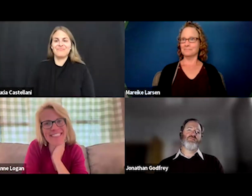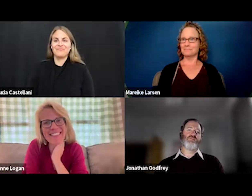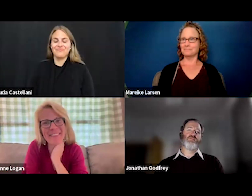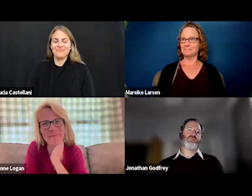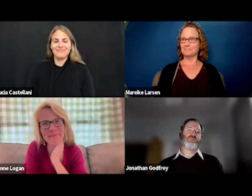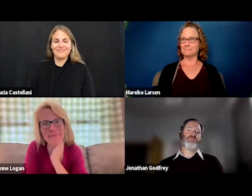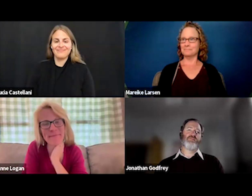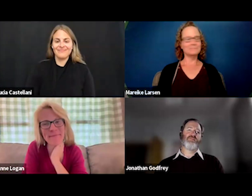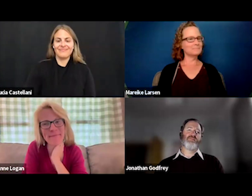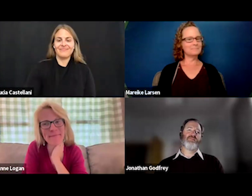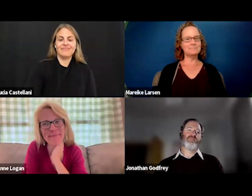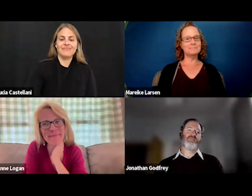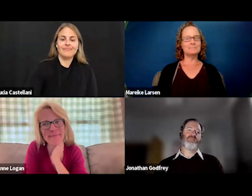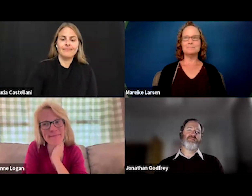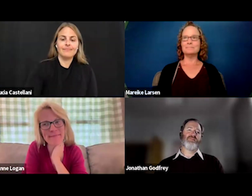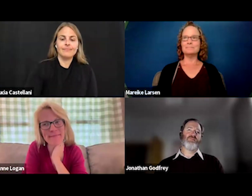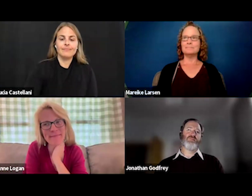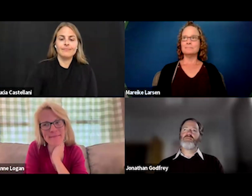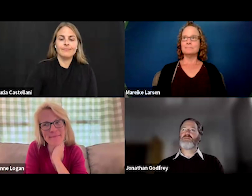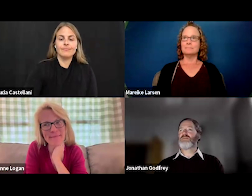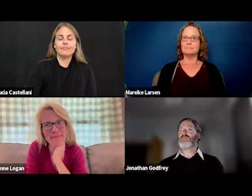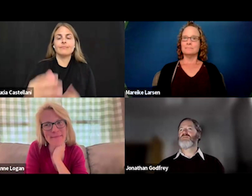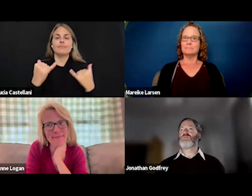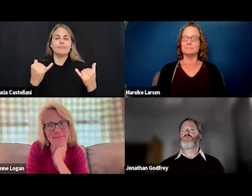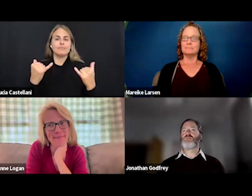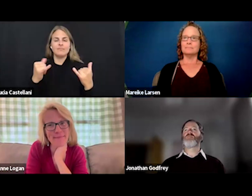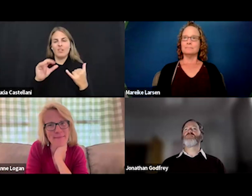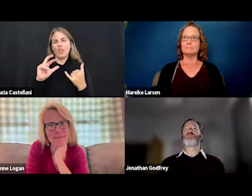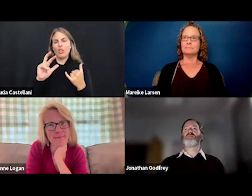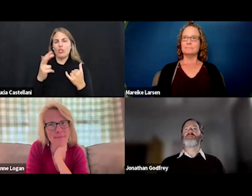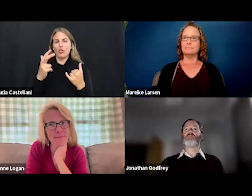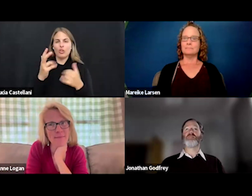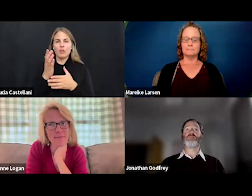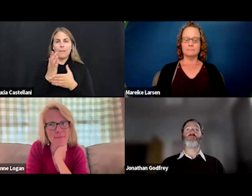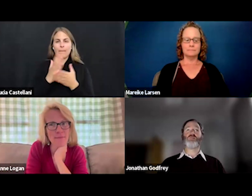So we're going to move into the third section of this session,